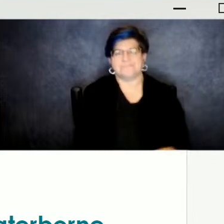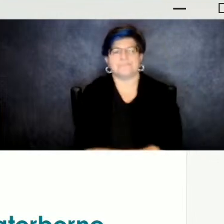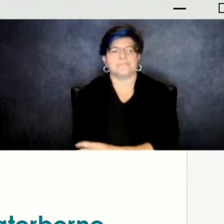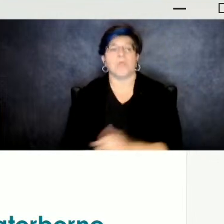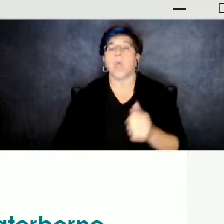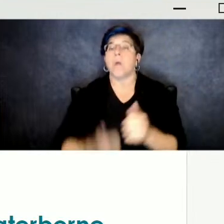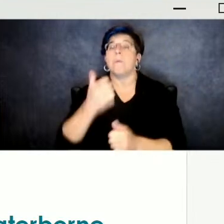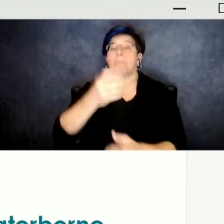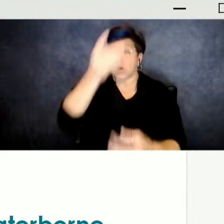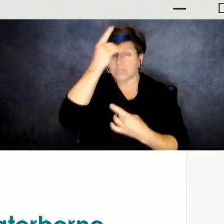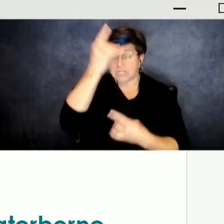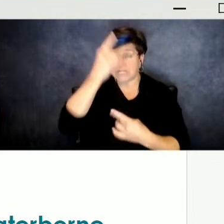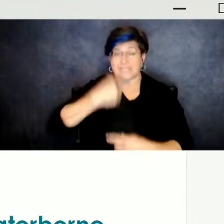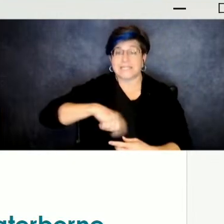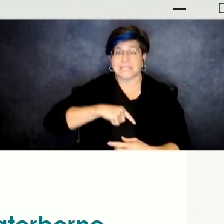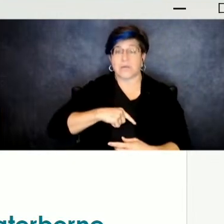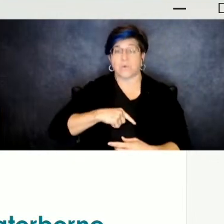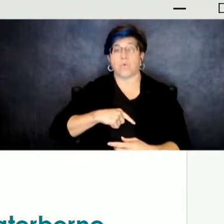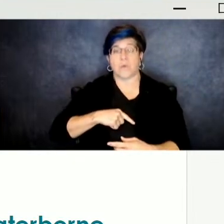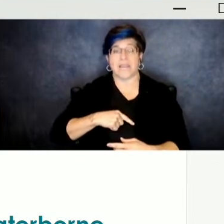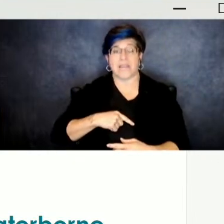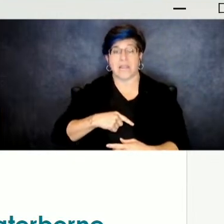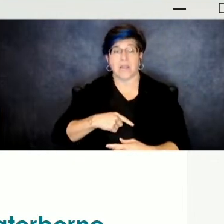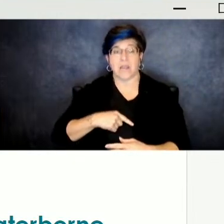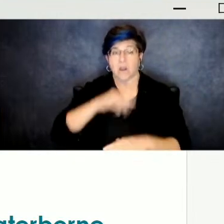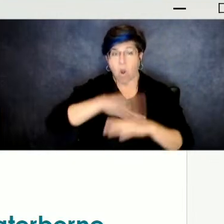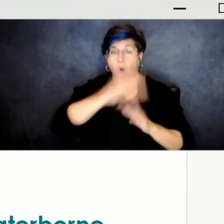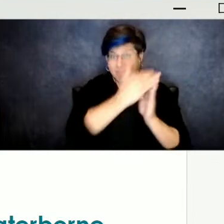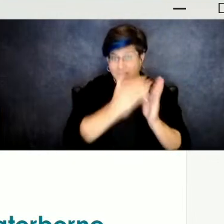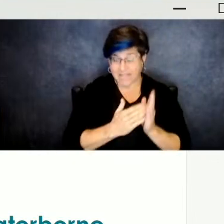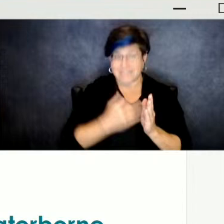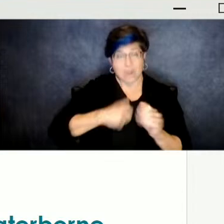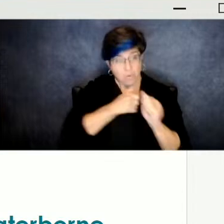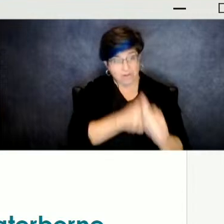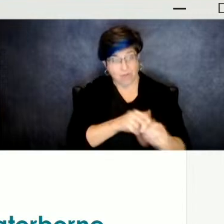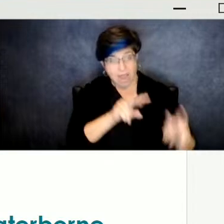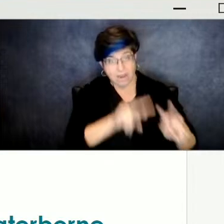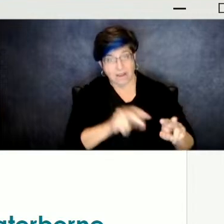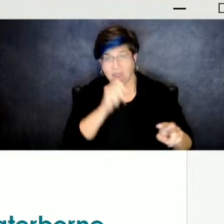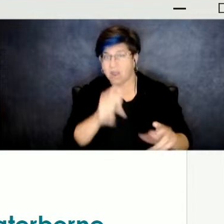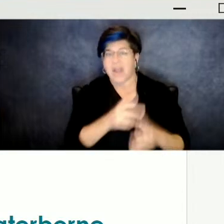THERE. YOU'RE RIGHT.